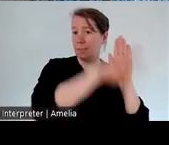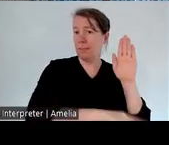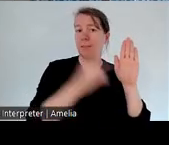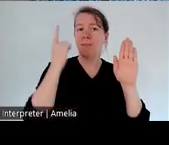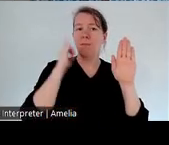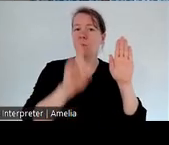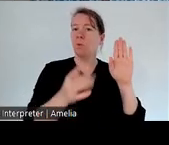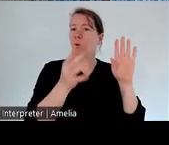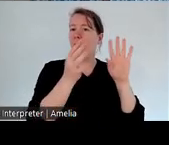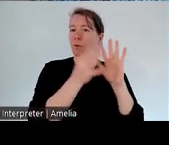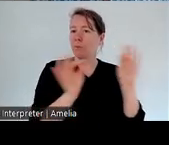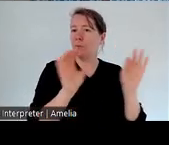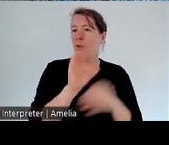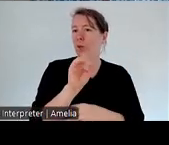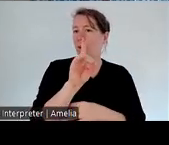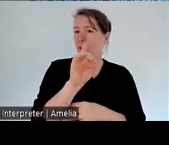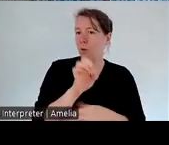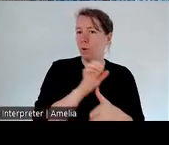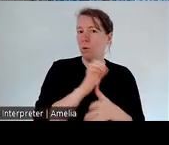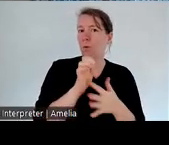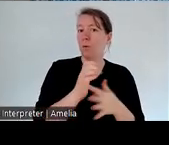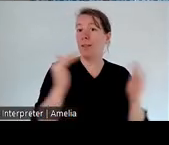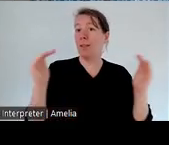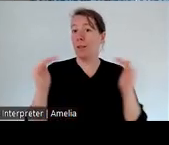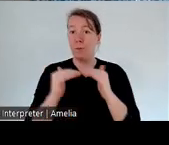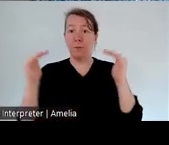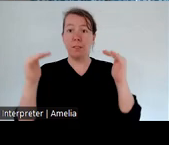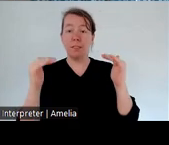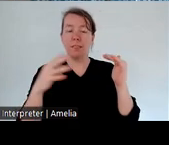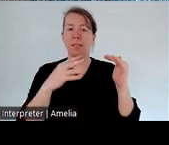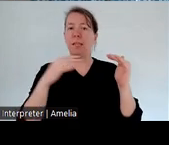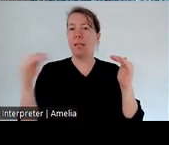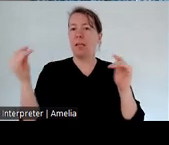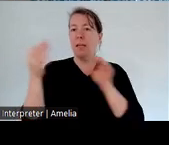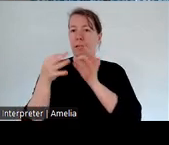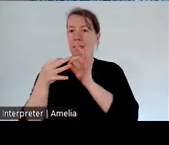ONIX equivalents, and examples of how the Schema terms can be recorded in MARC 21.